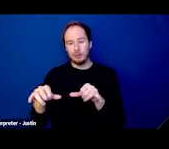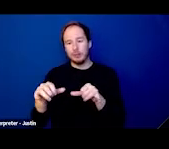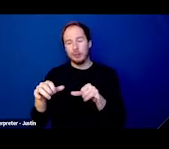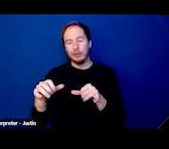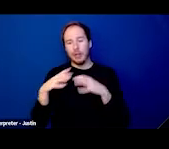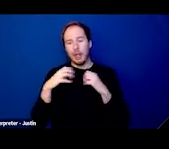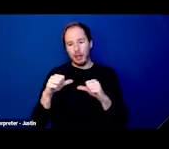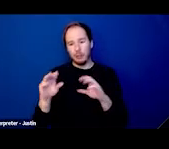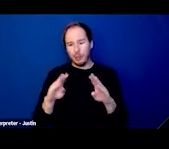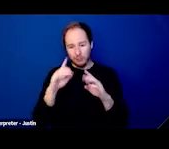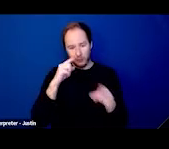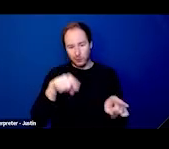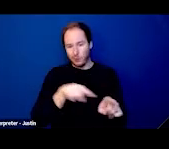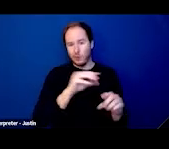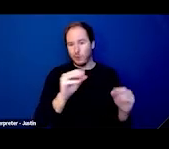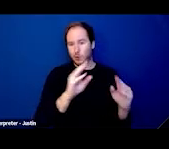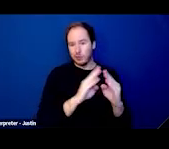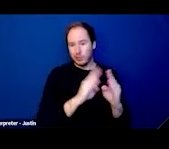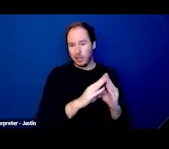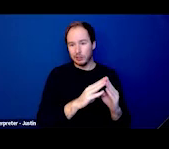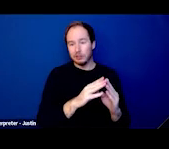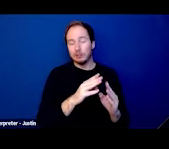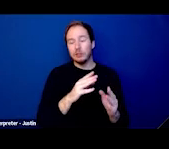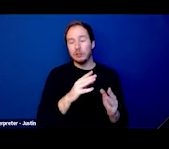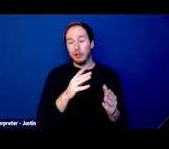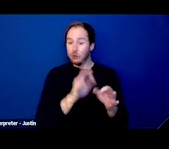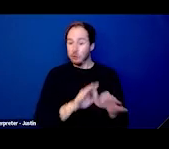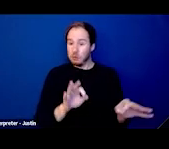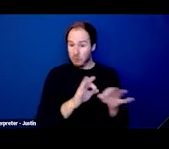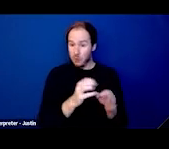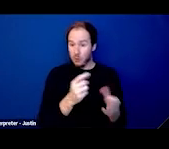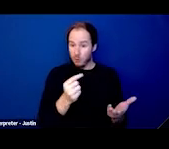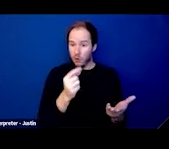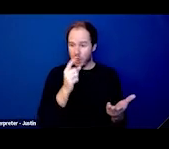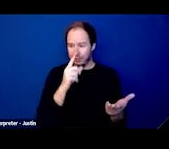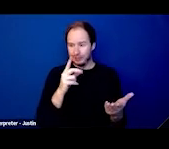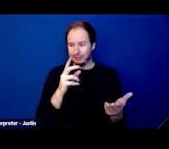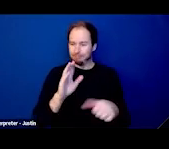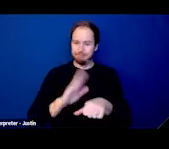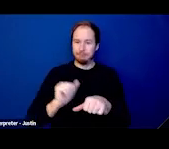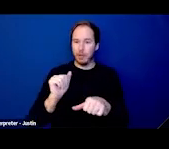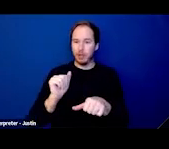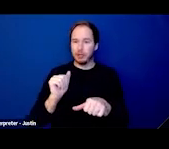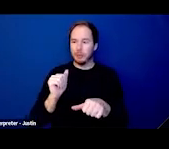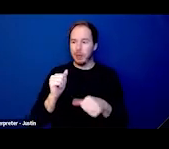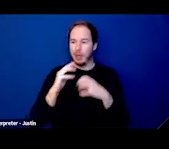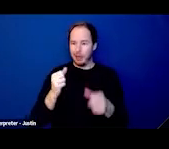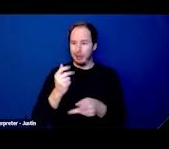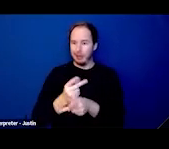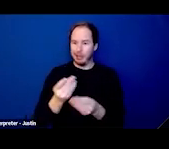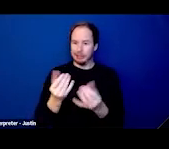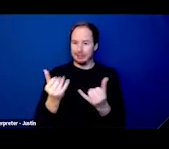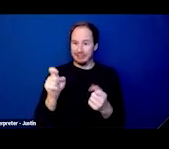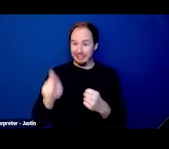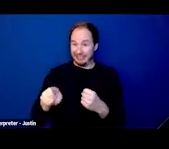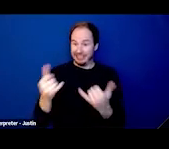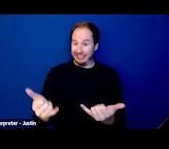especially what can be really critical, which is on-demand behavioral healthcare, right? So appointments can be really difficult to make